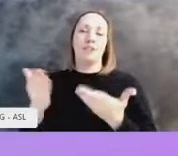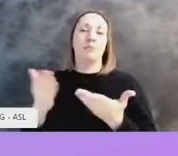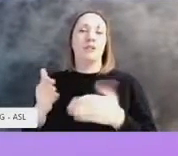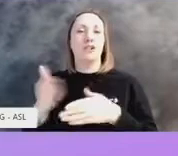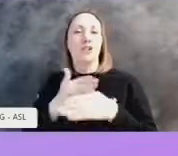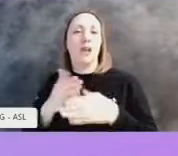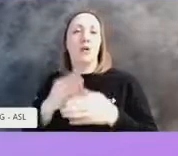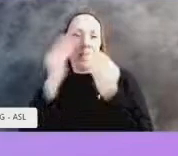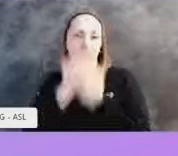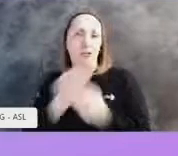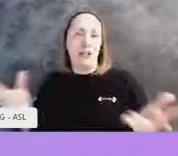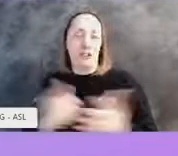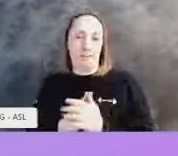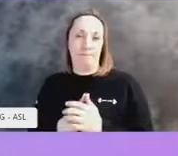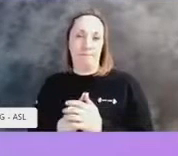this is another aspect of accessibility we can transform